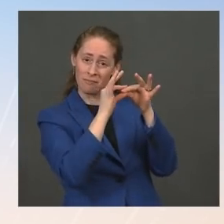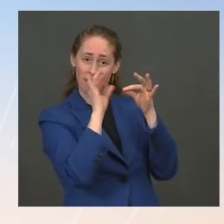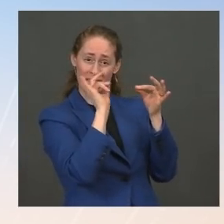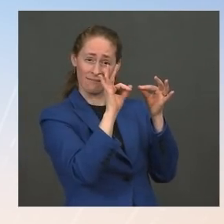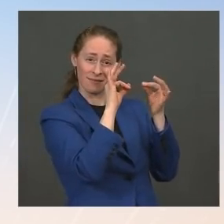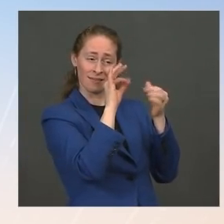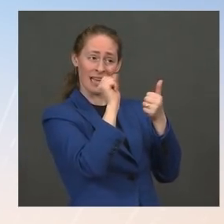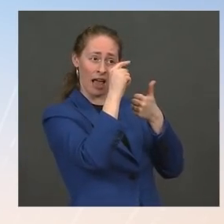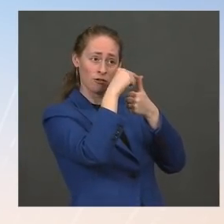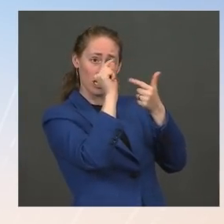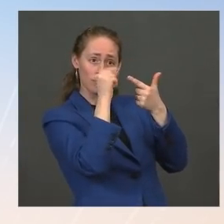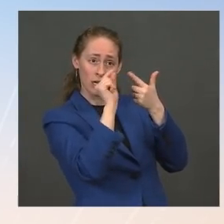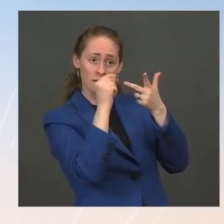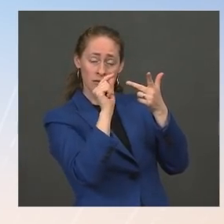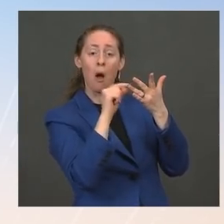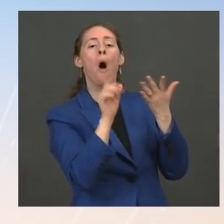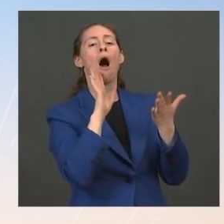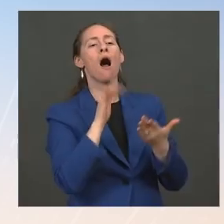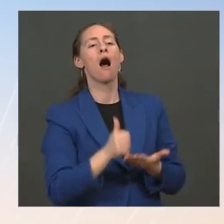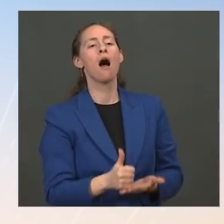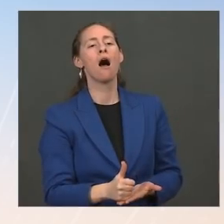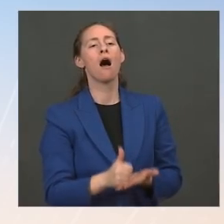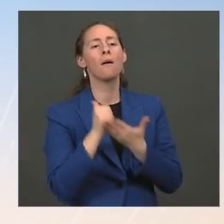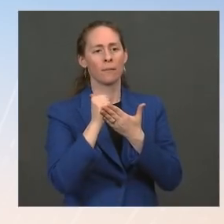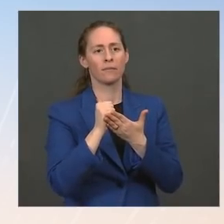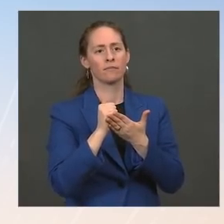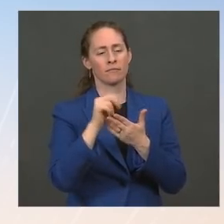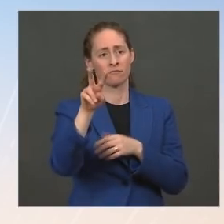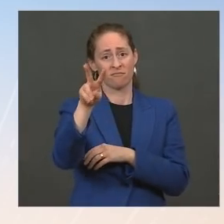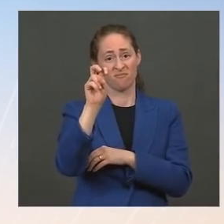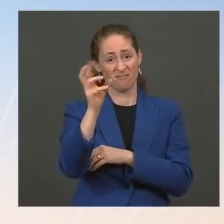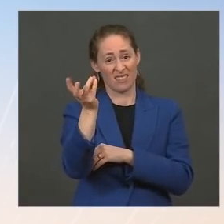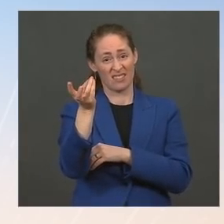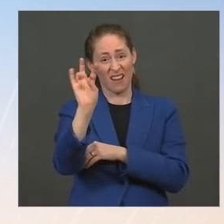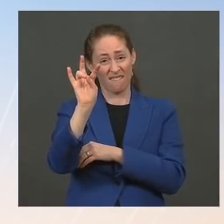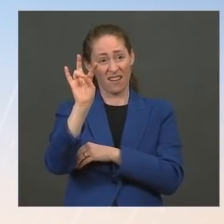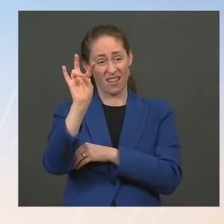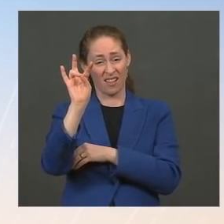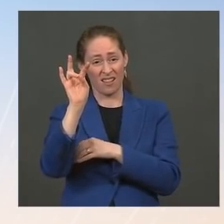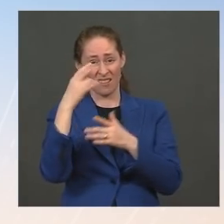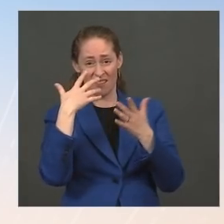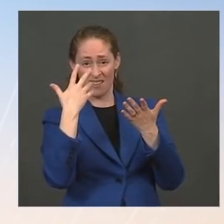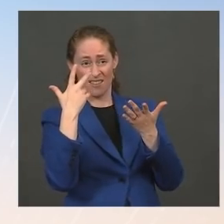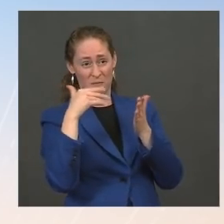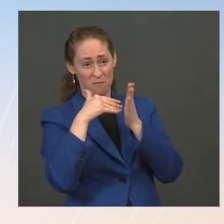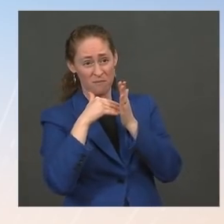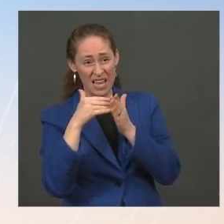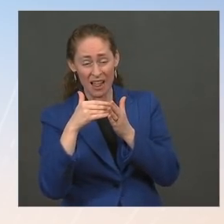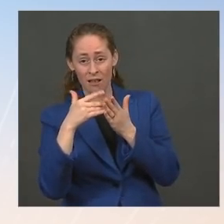$12 million to South Africa on vaccinations alone. And in South Africa, USAID's COVID-19 vaccine